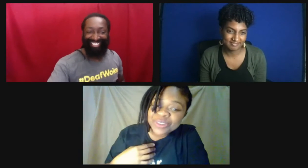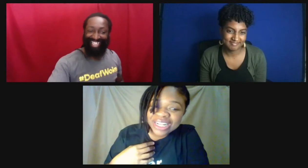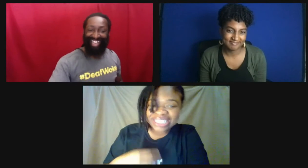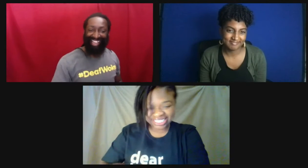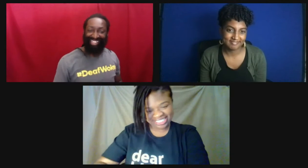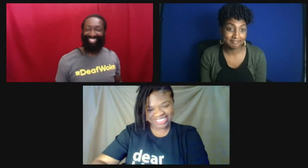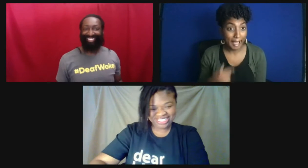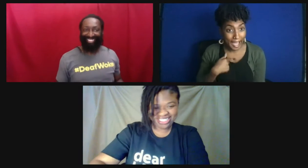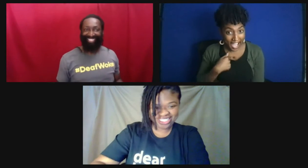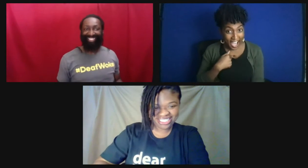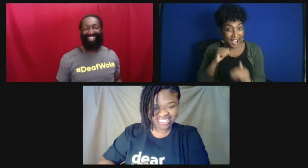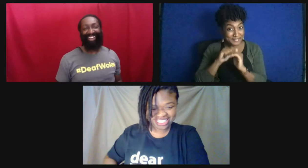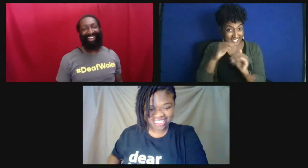I'll send you one.